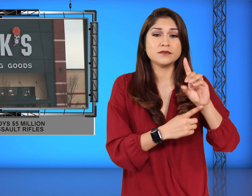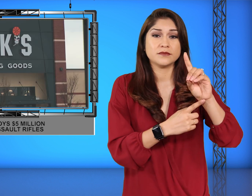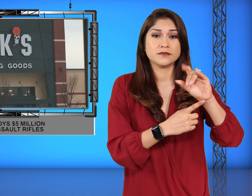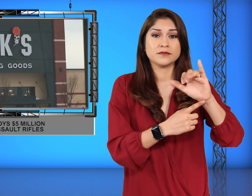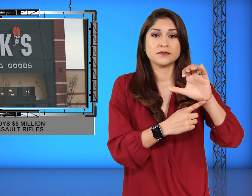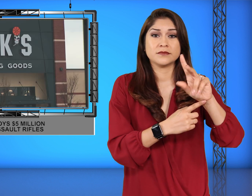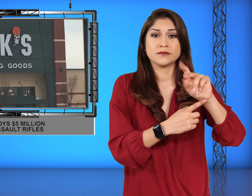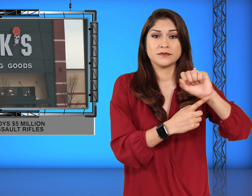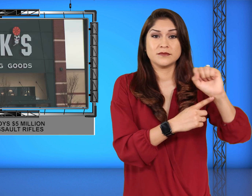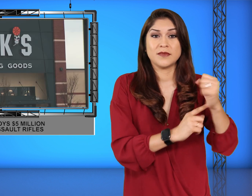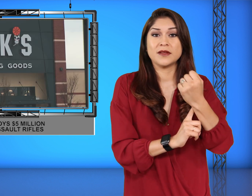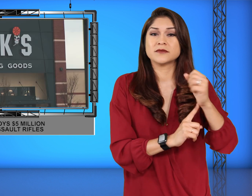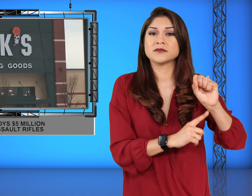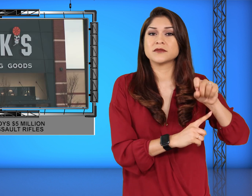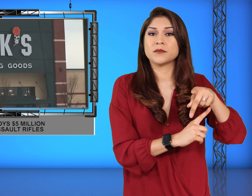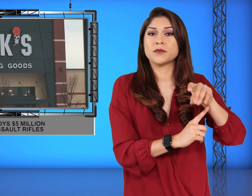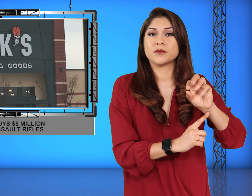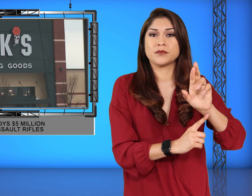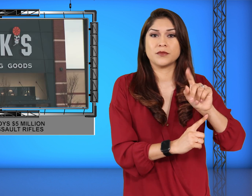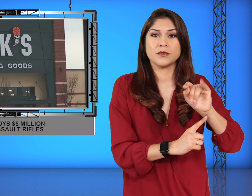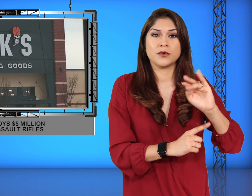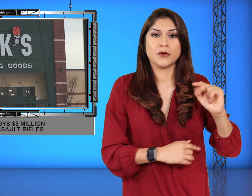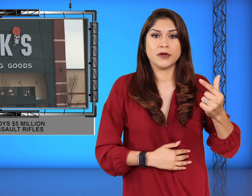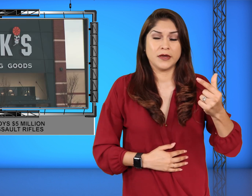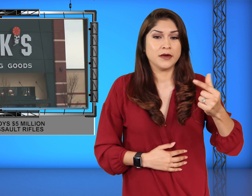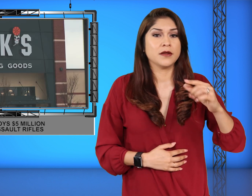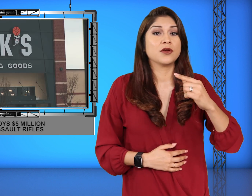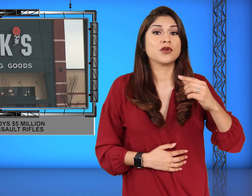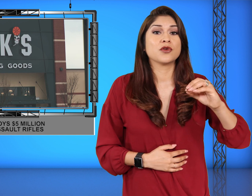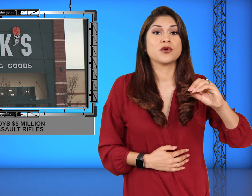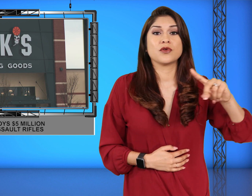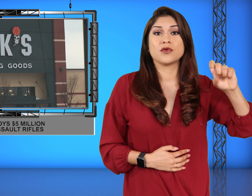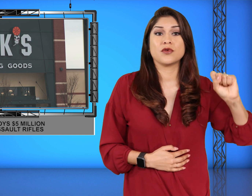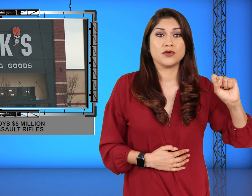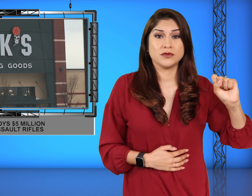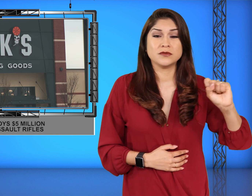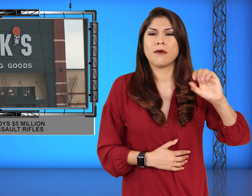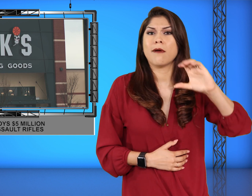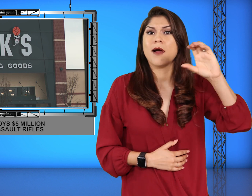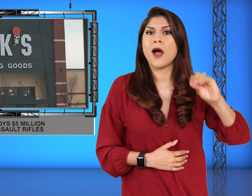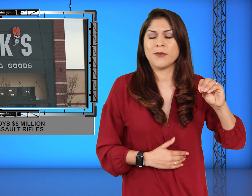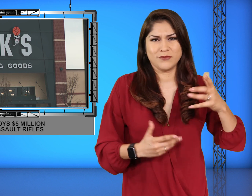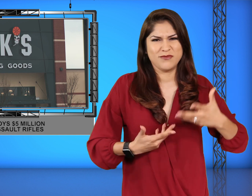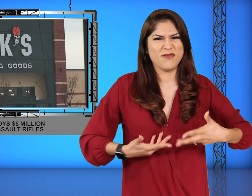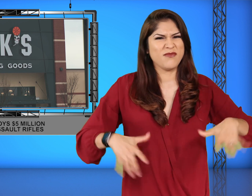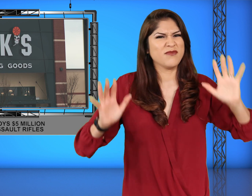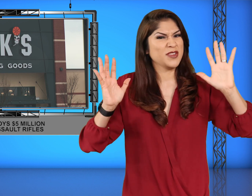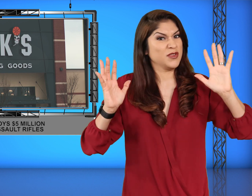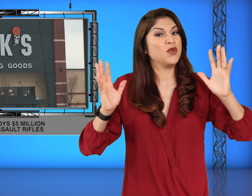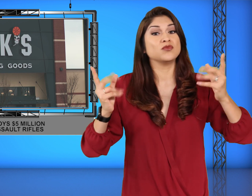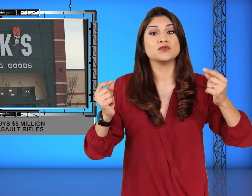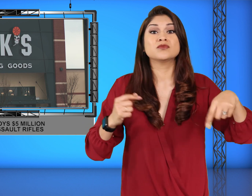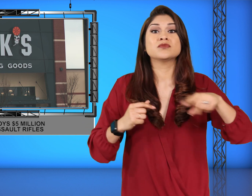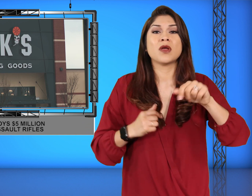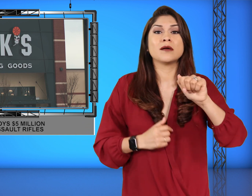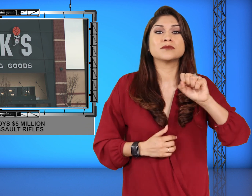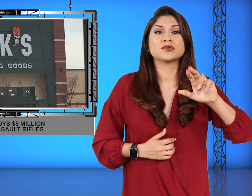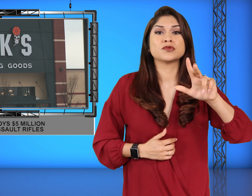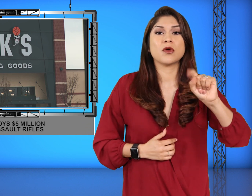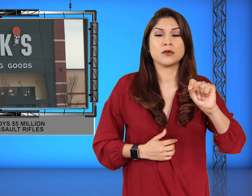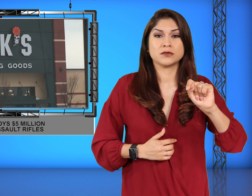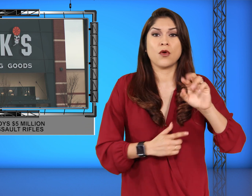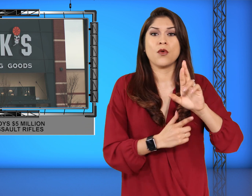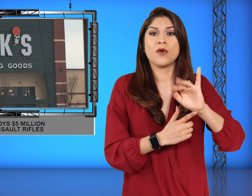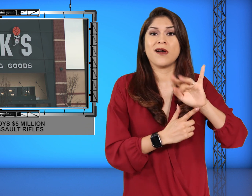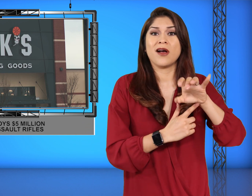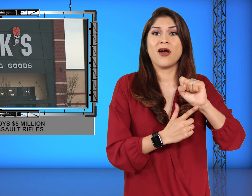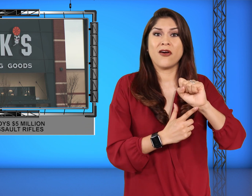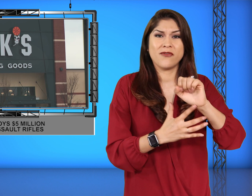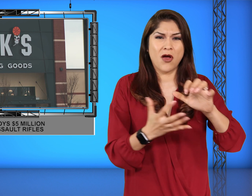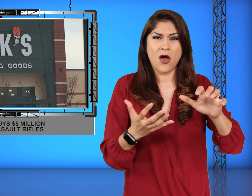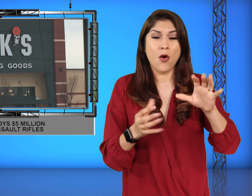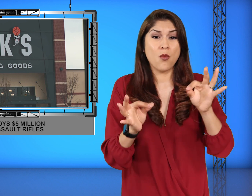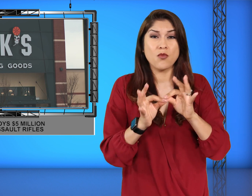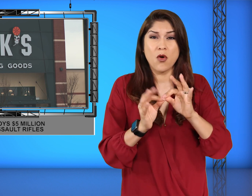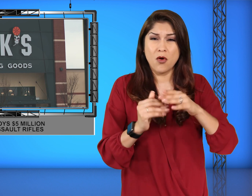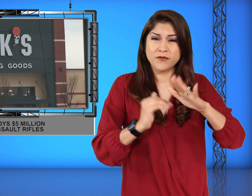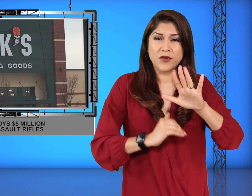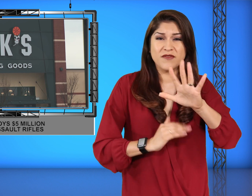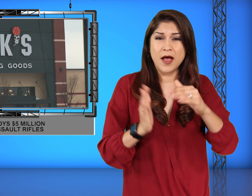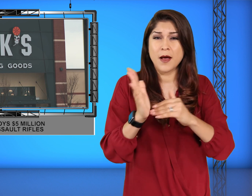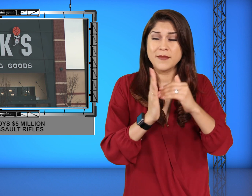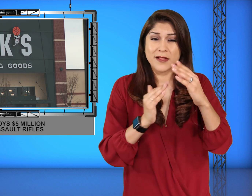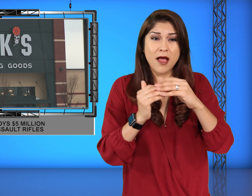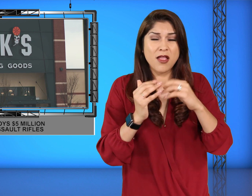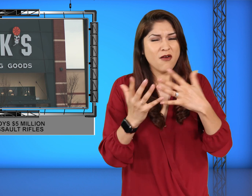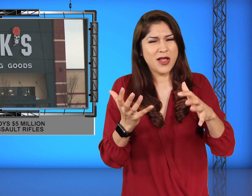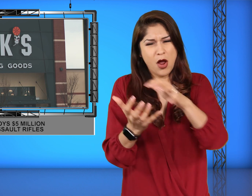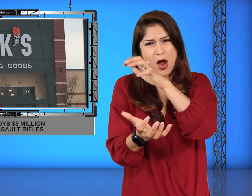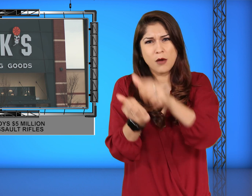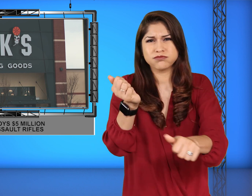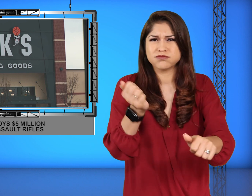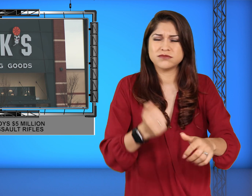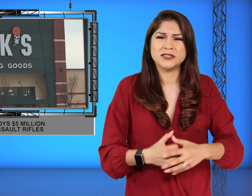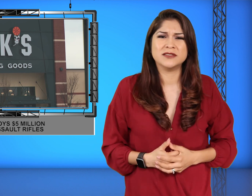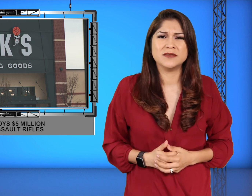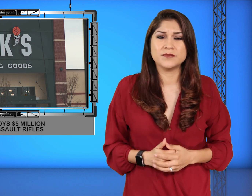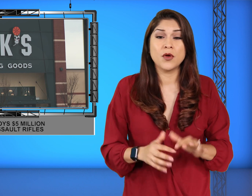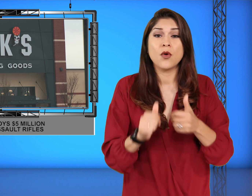Dick's Sporting Goods has destroyed more than five-million dollars worth of assault rifles.